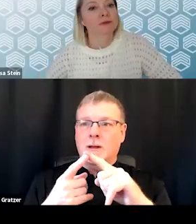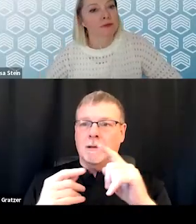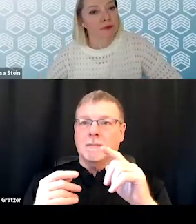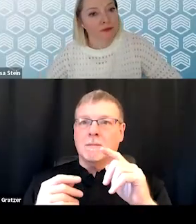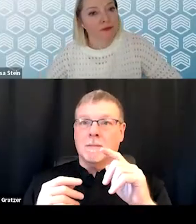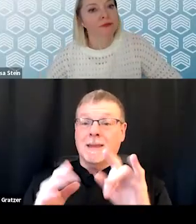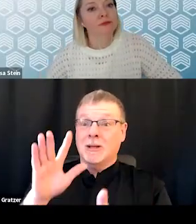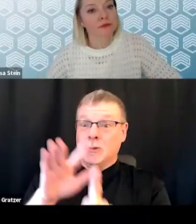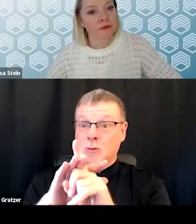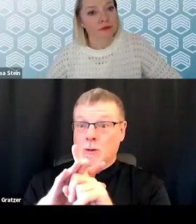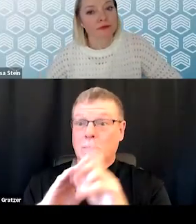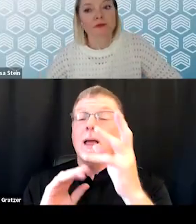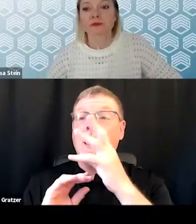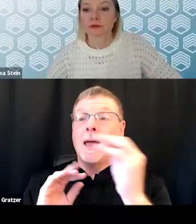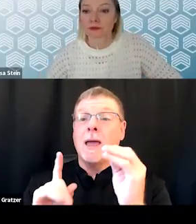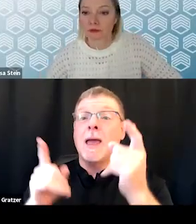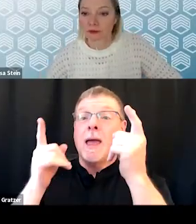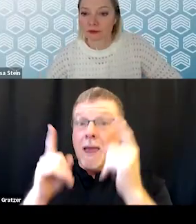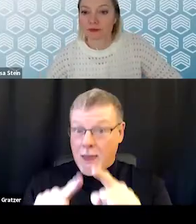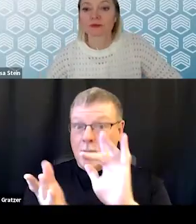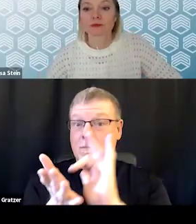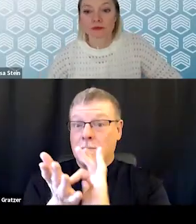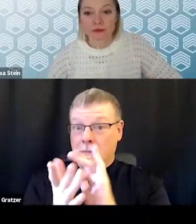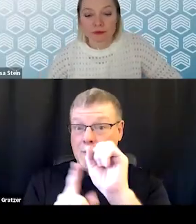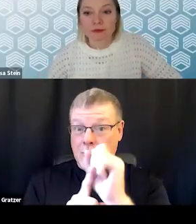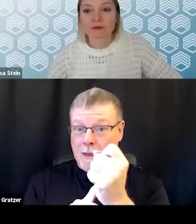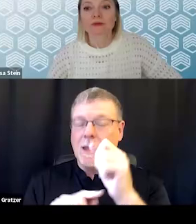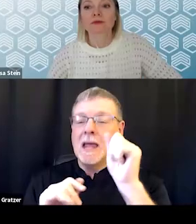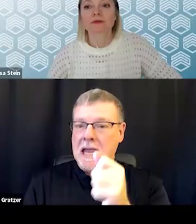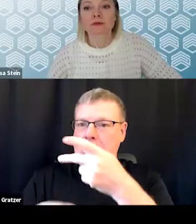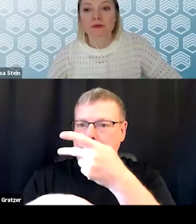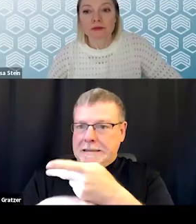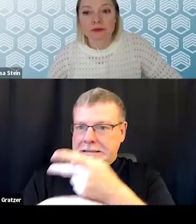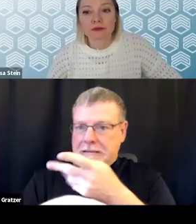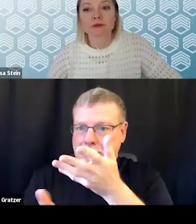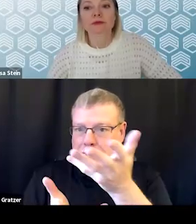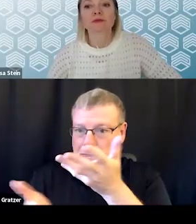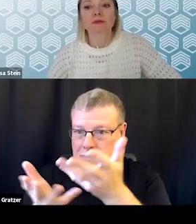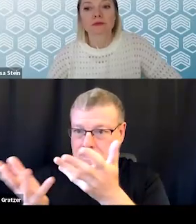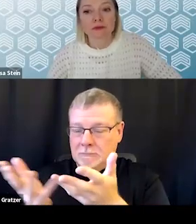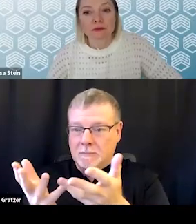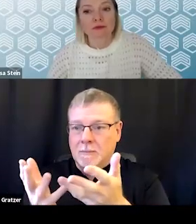and there is a medical situation, they're able to triage that and offer treatment and care